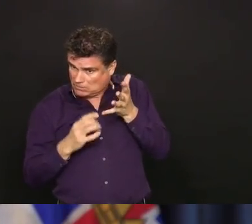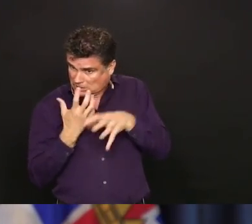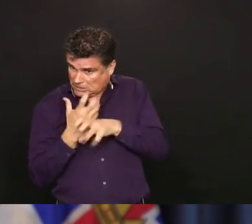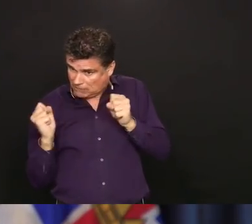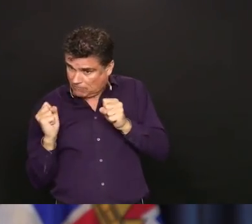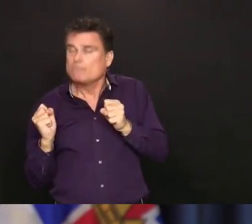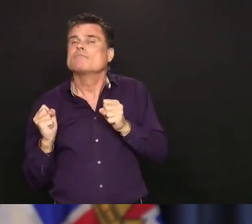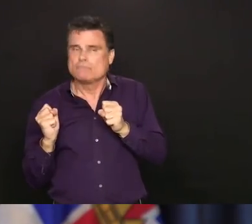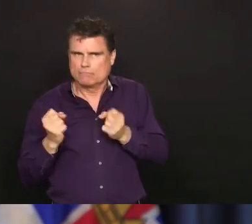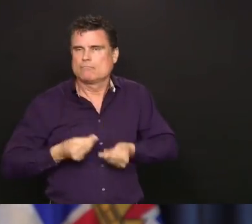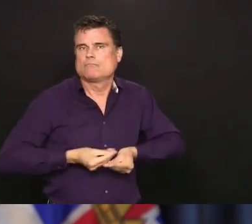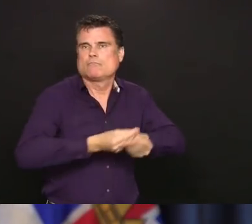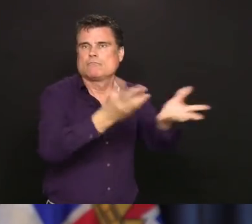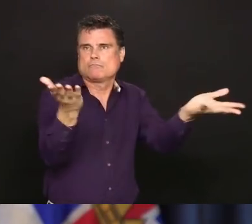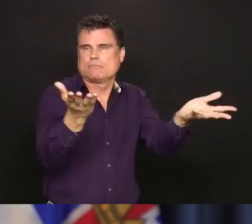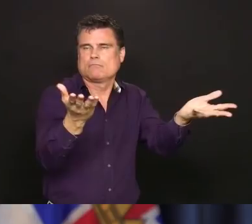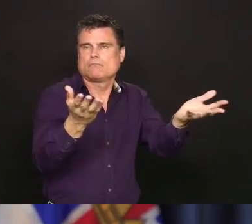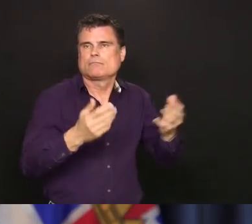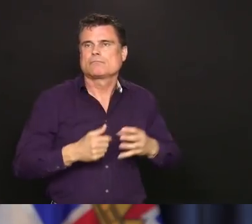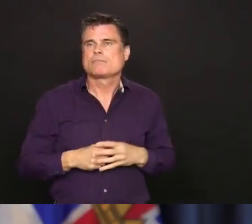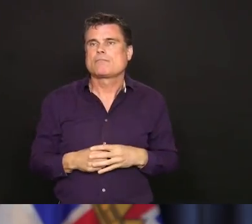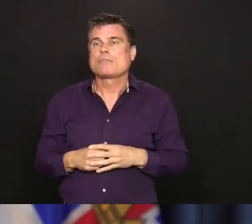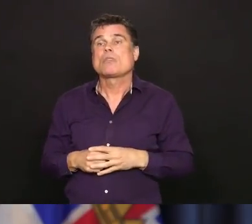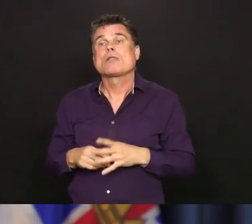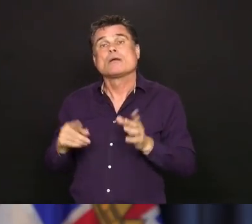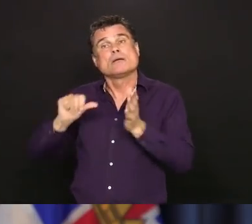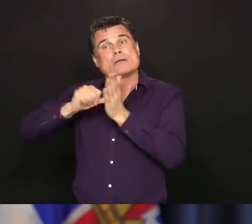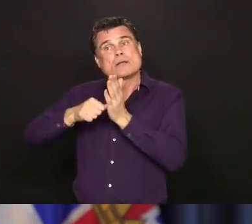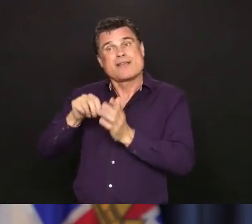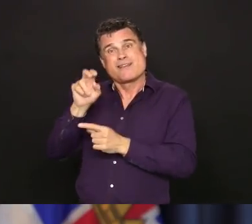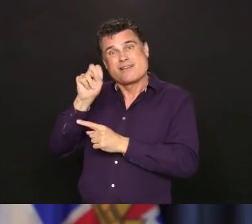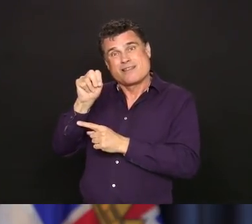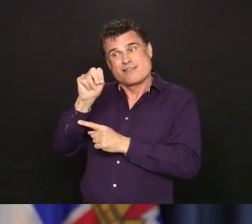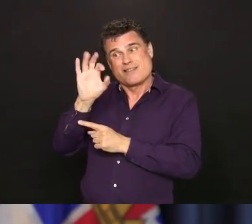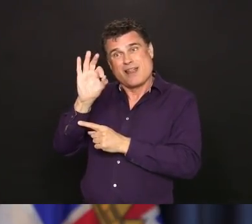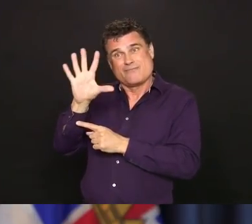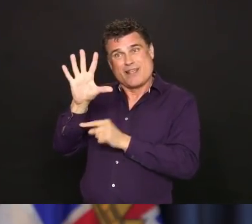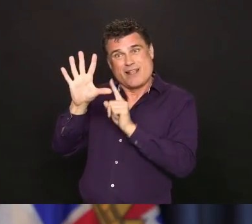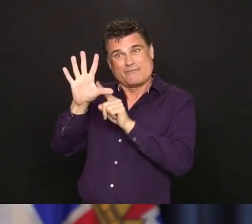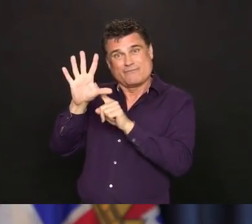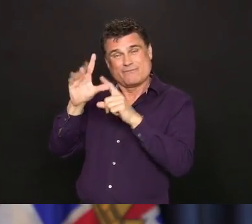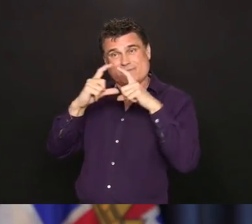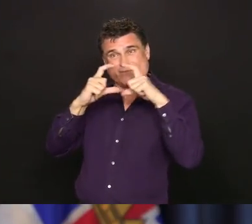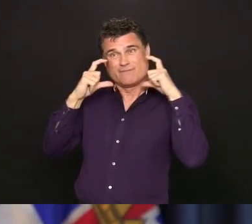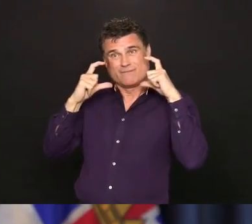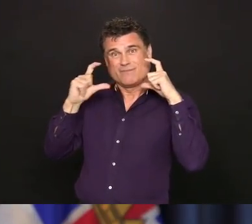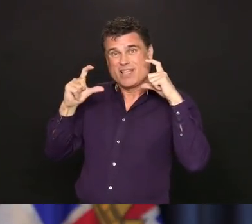N95 respirators are particular disposable particulate mass worn on the